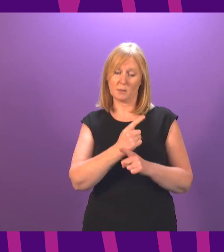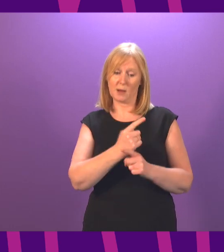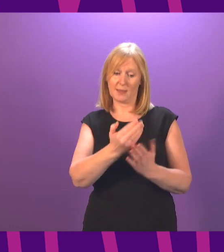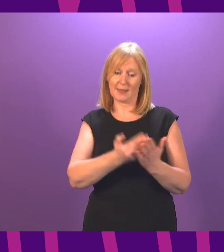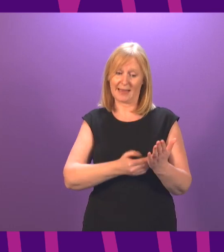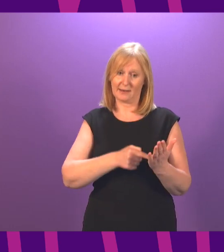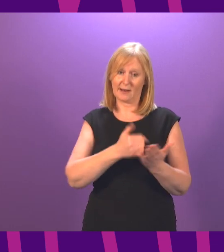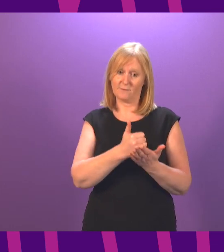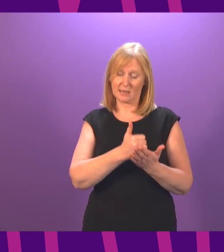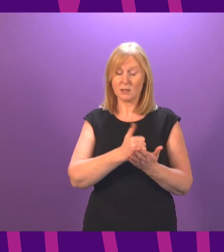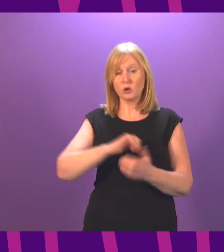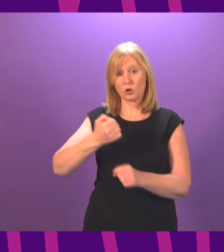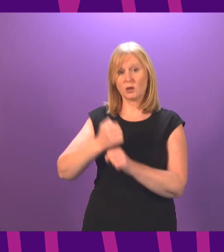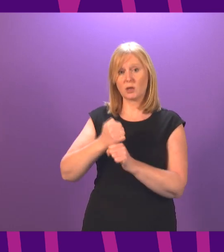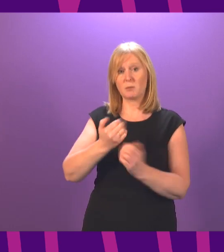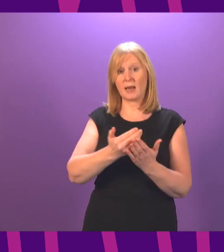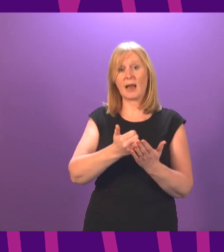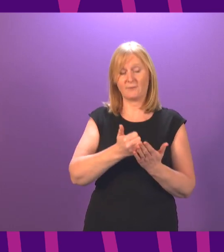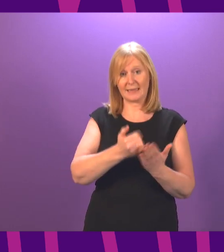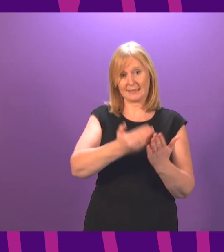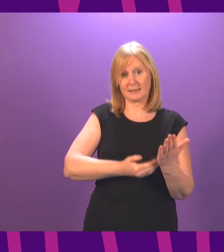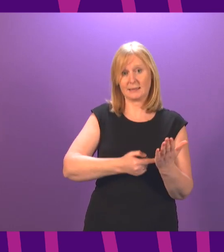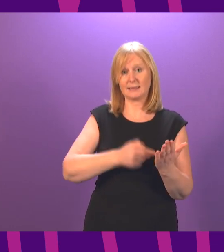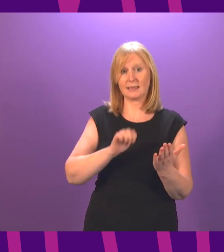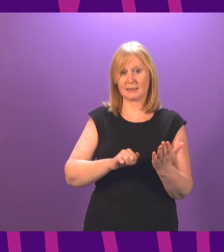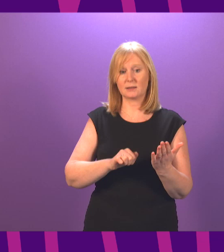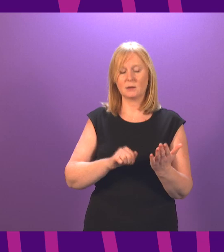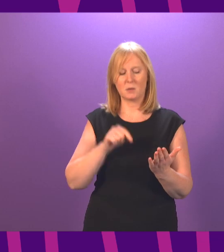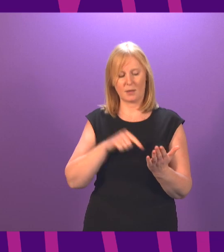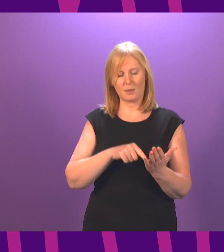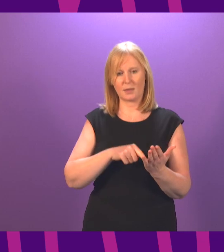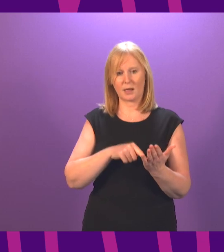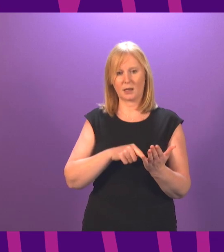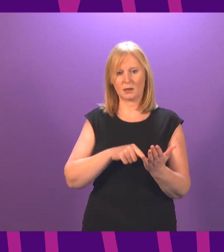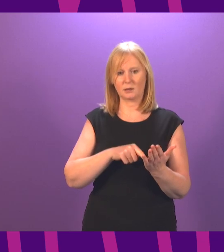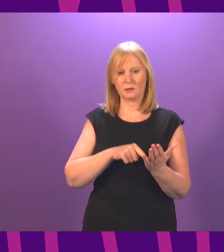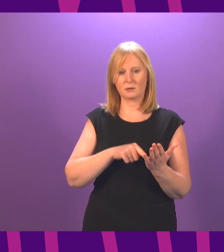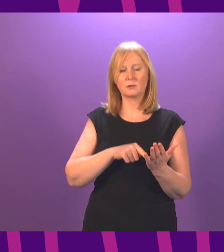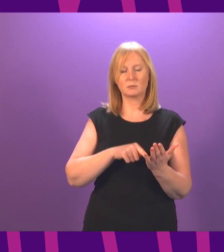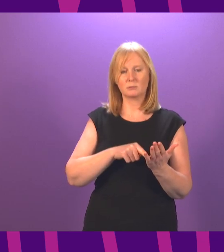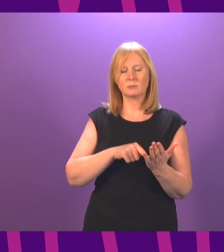The guidance is Scottish Government advice, but I made the point that it does not countermand